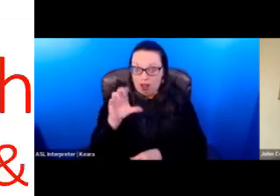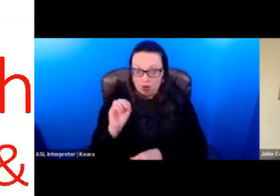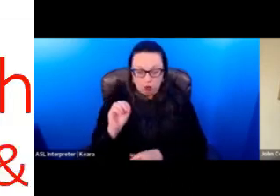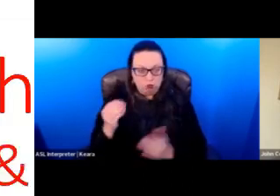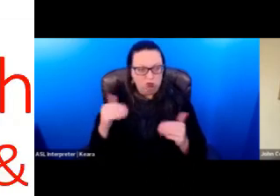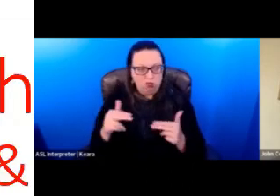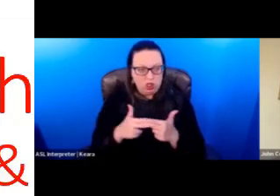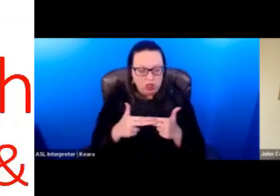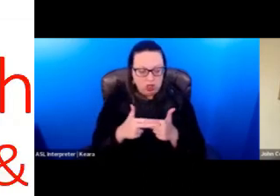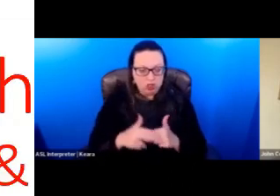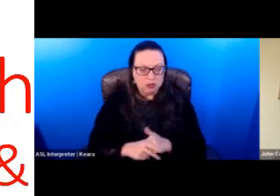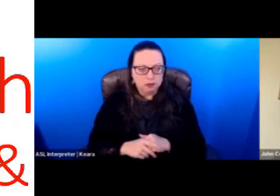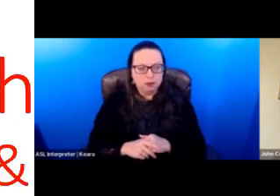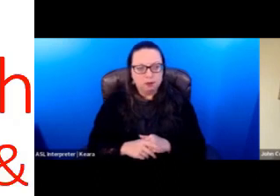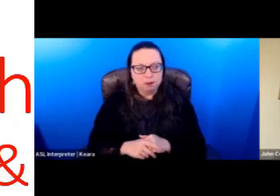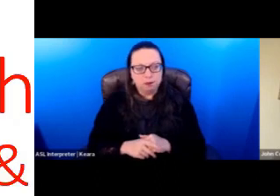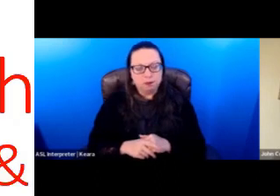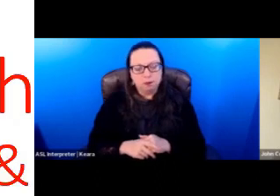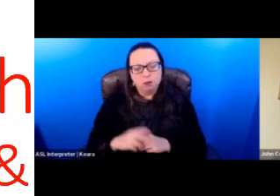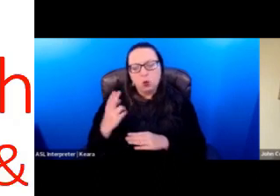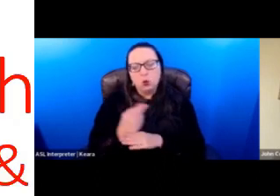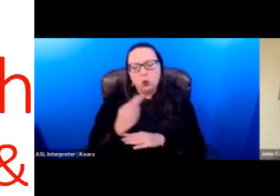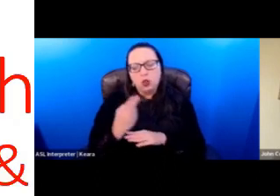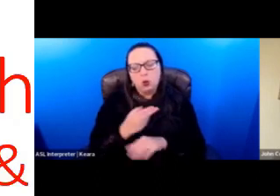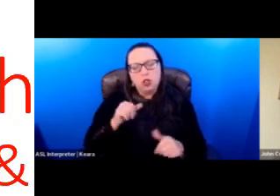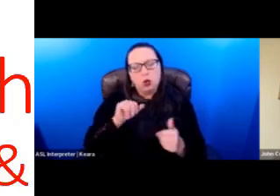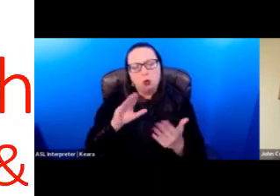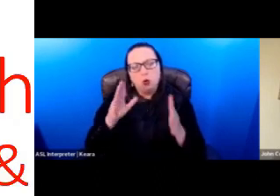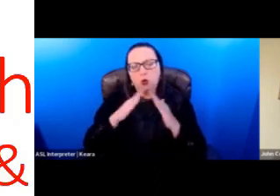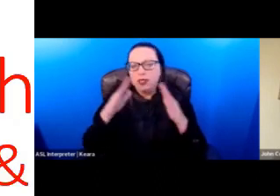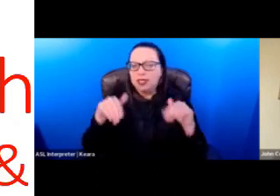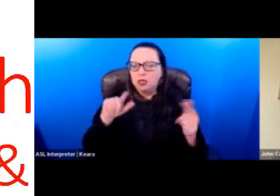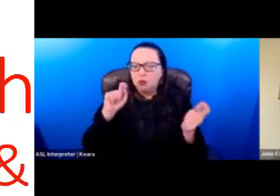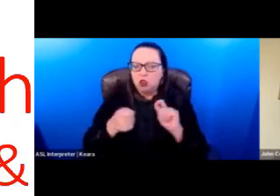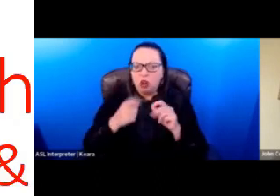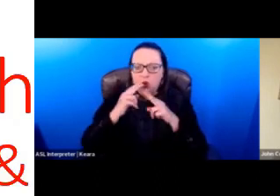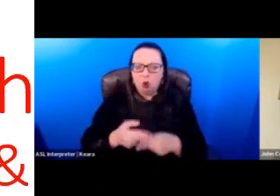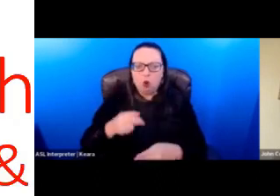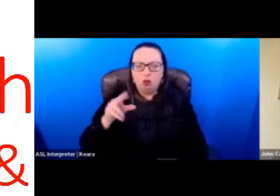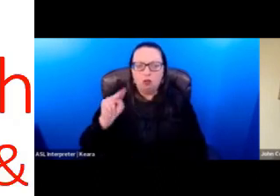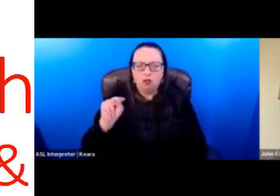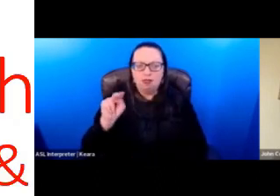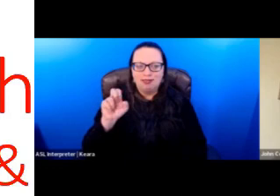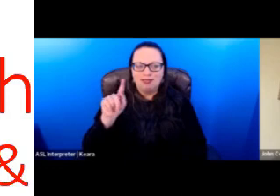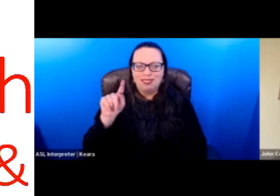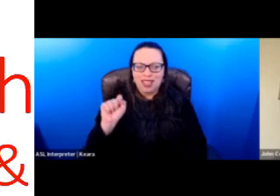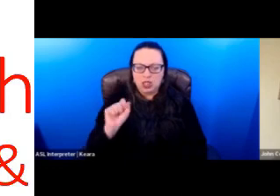again, we use a an approach to systems change that we call NETS. It's called NETS Network Engagement, Training and